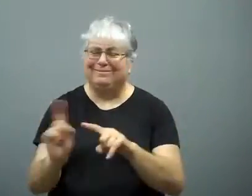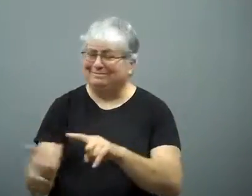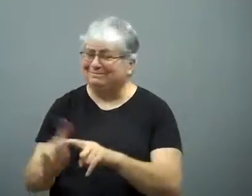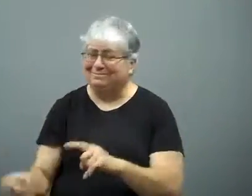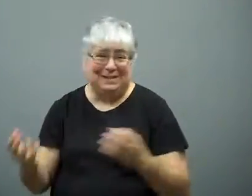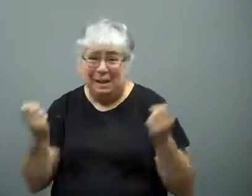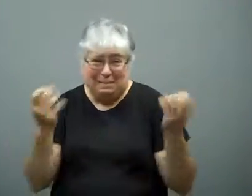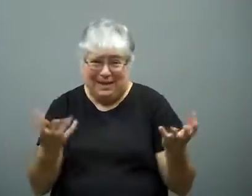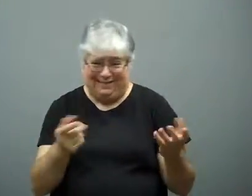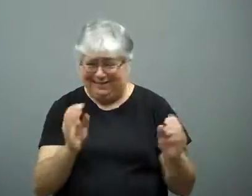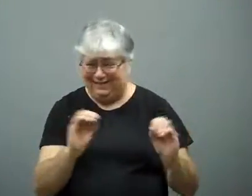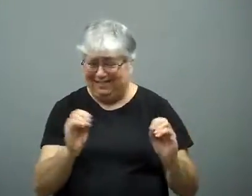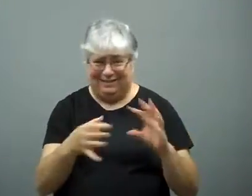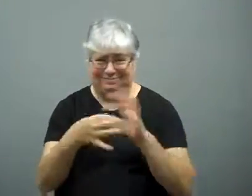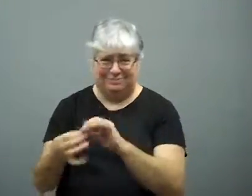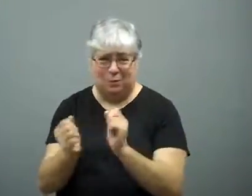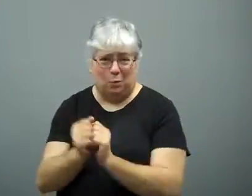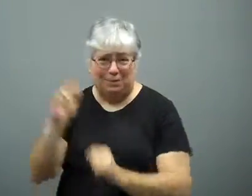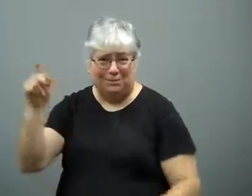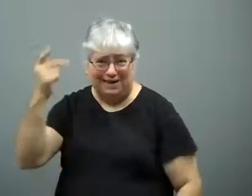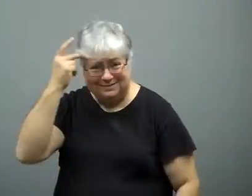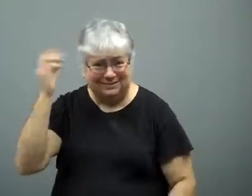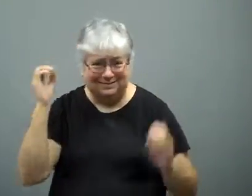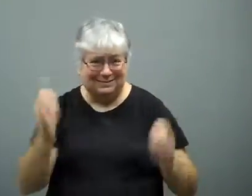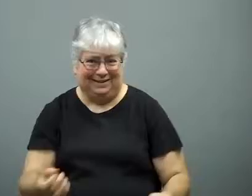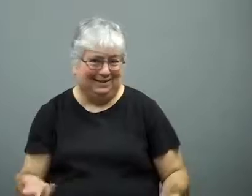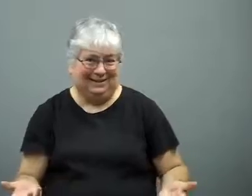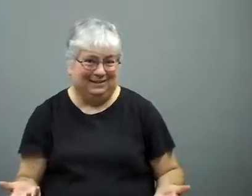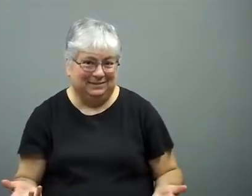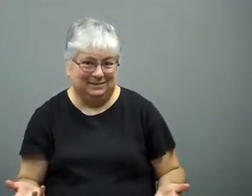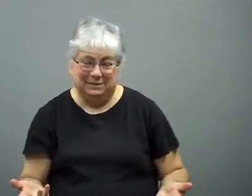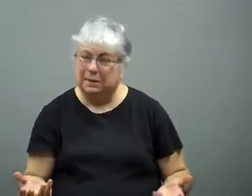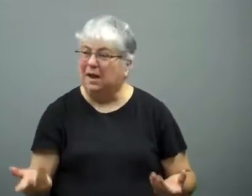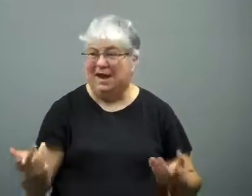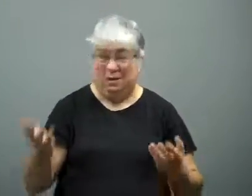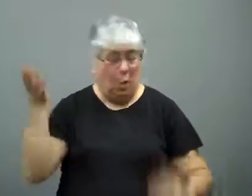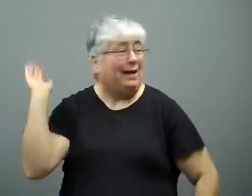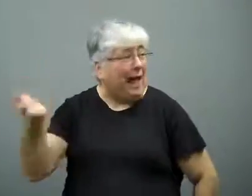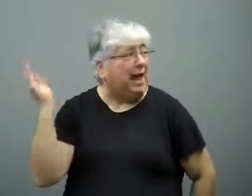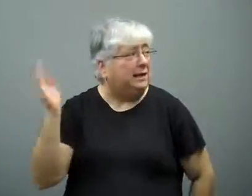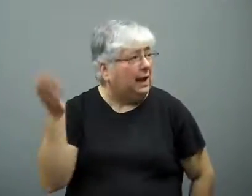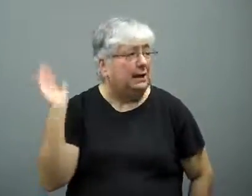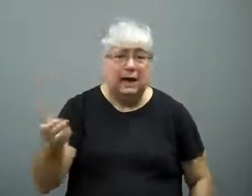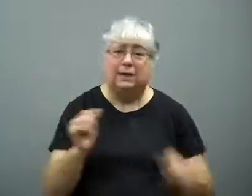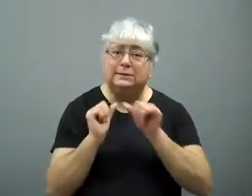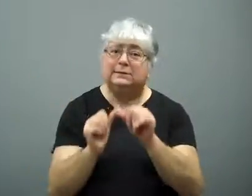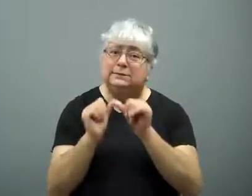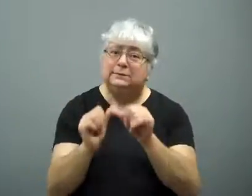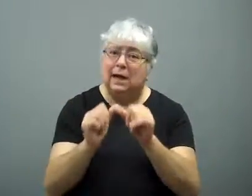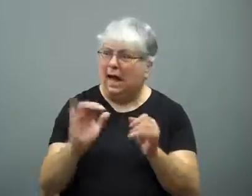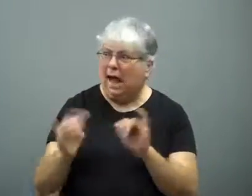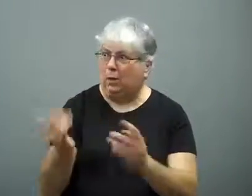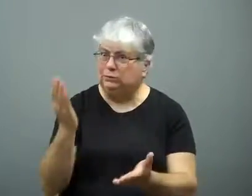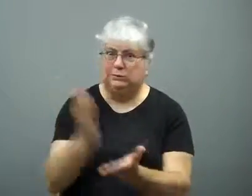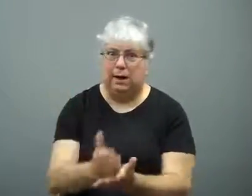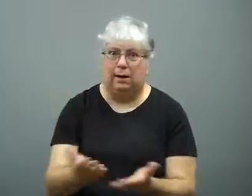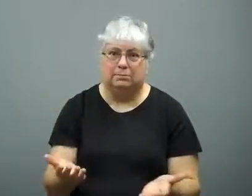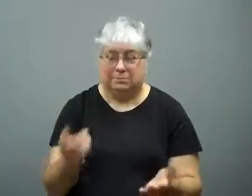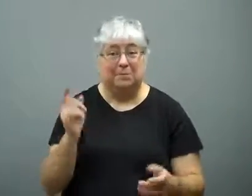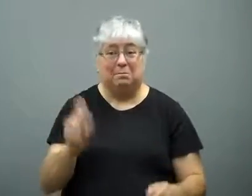There have been a wide variety of topics, most having nothing to do with politics.